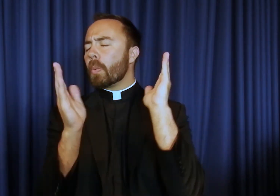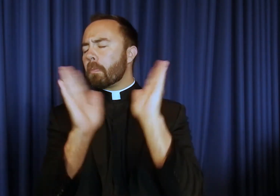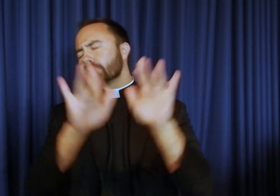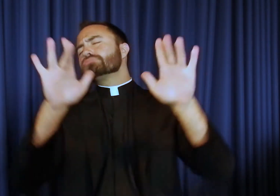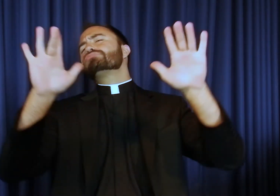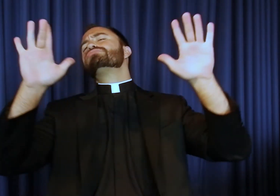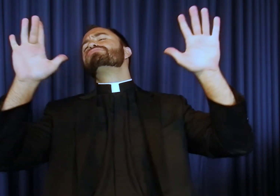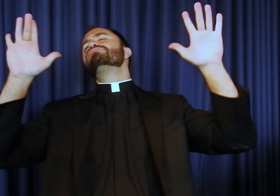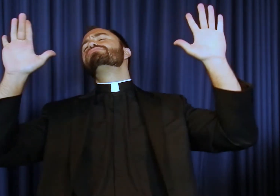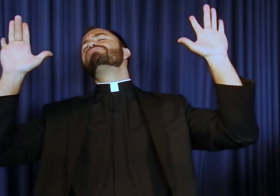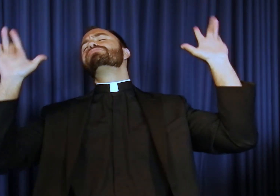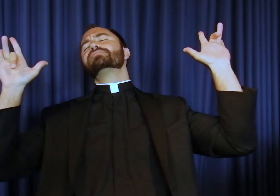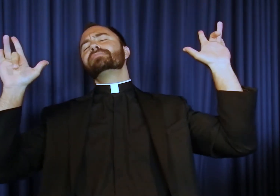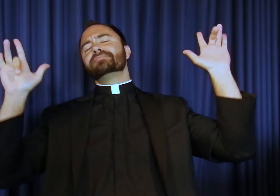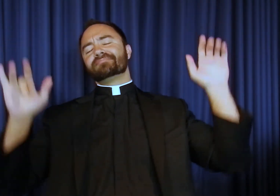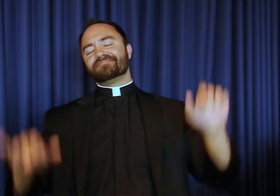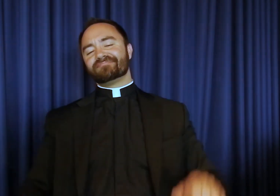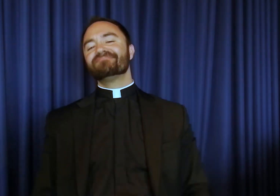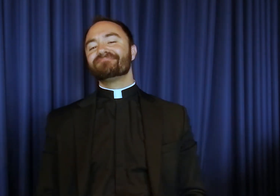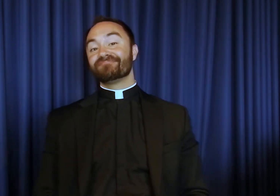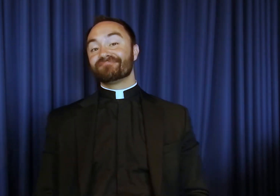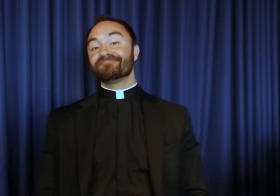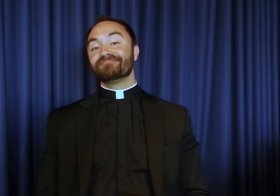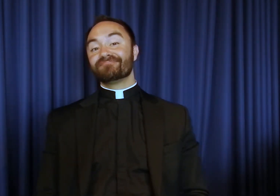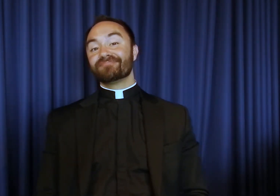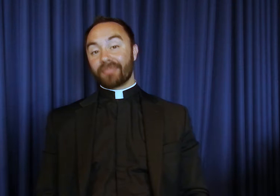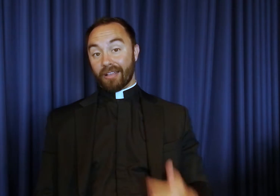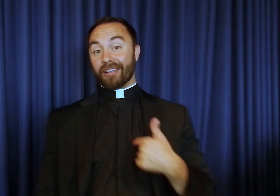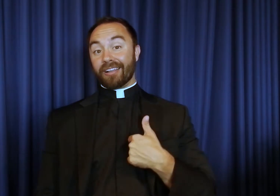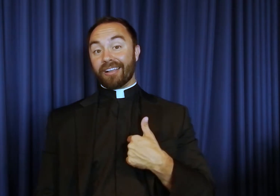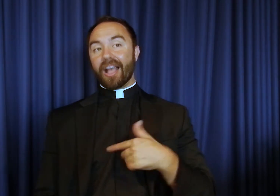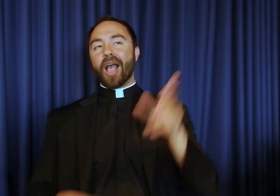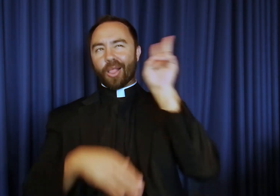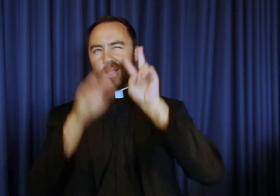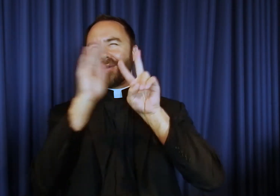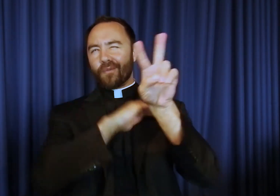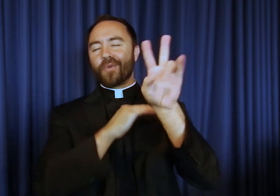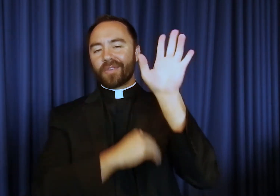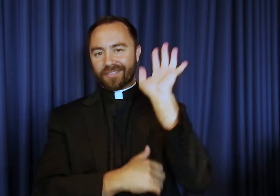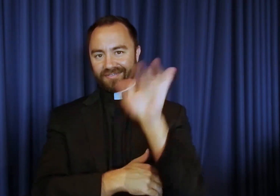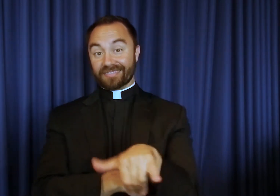is going to be entirely new. It's going to be glorious unlike the one that we